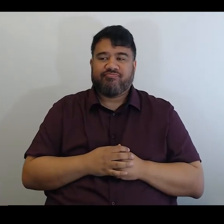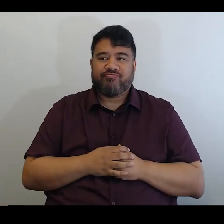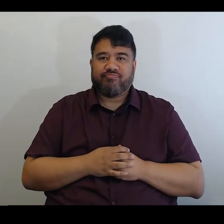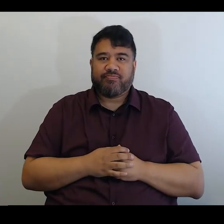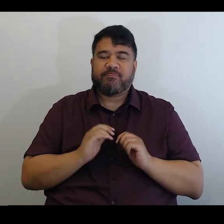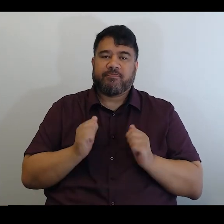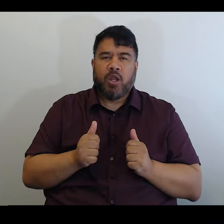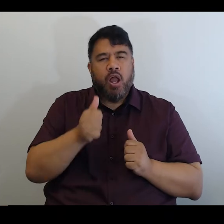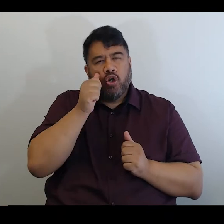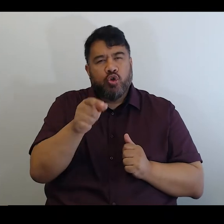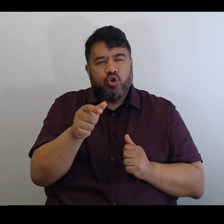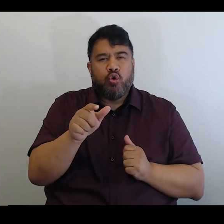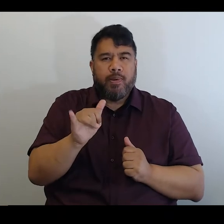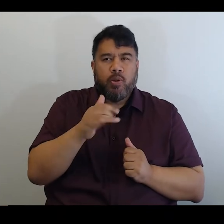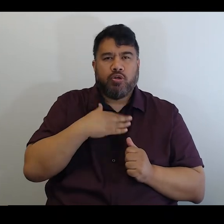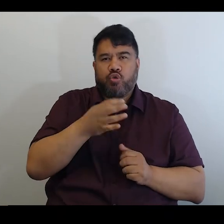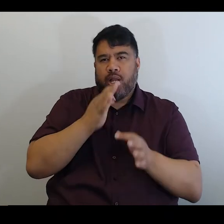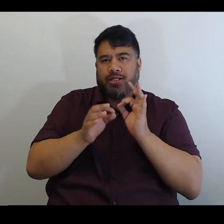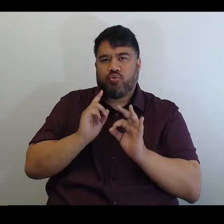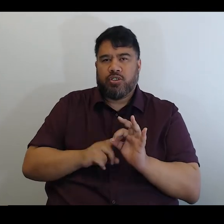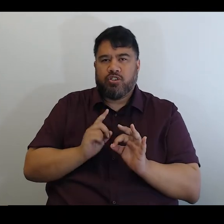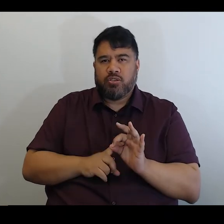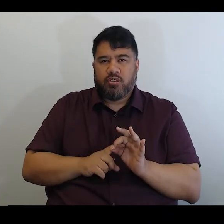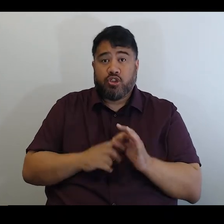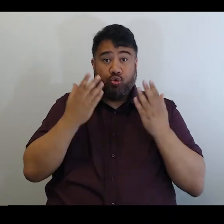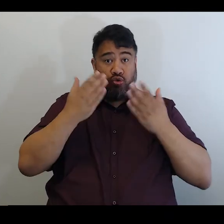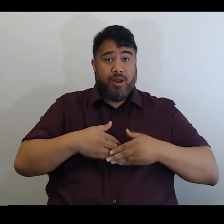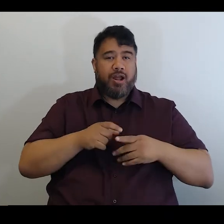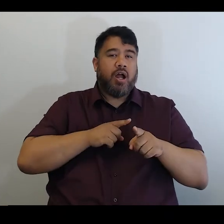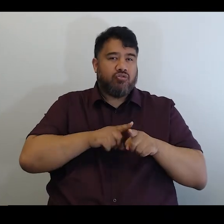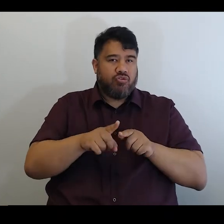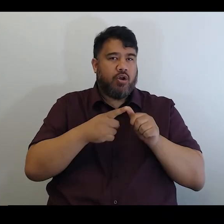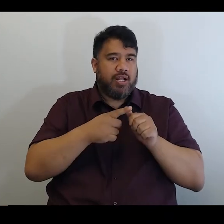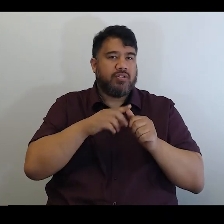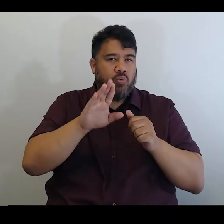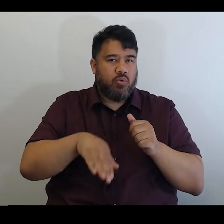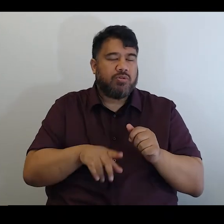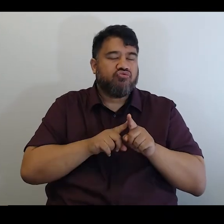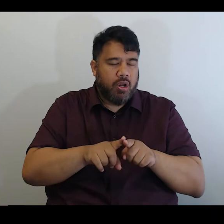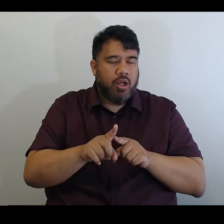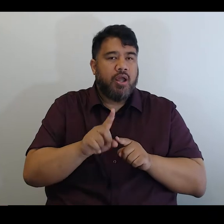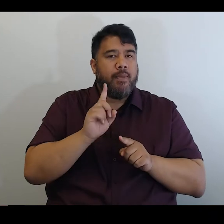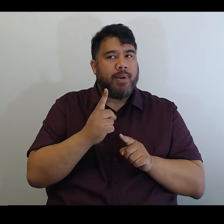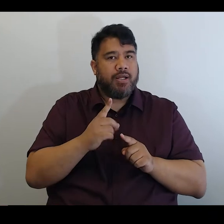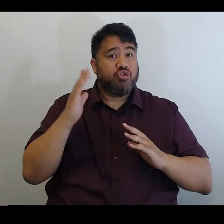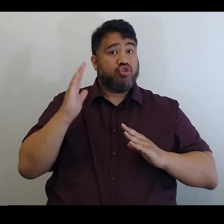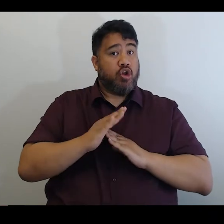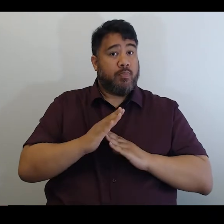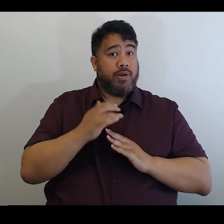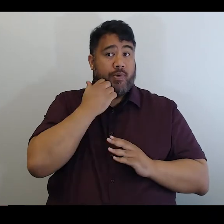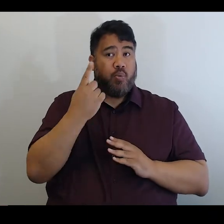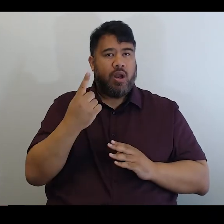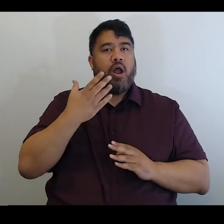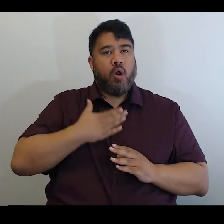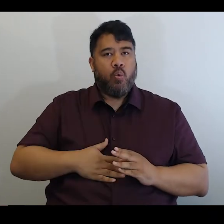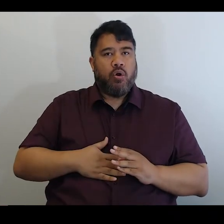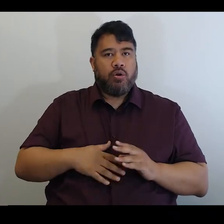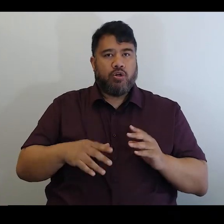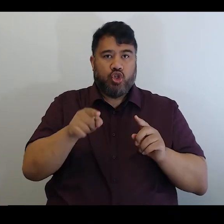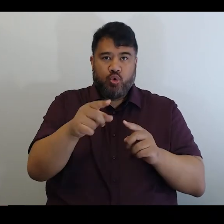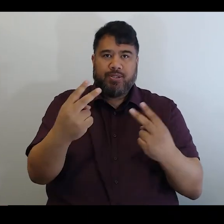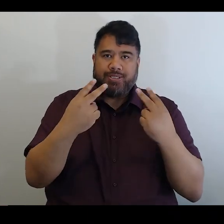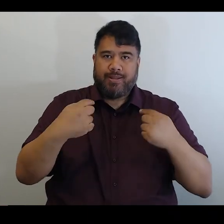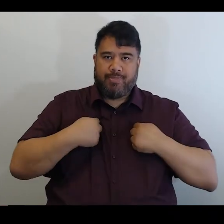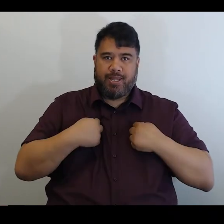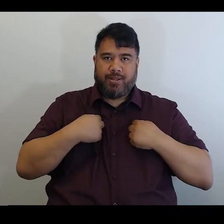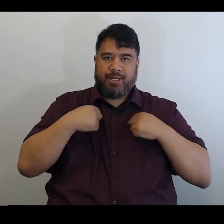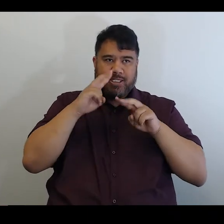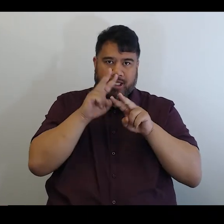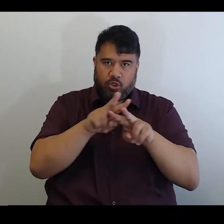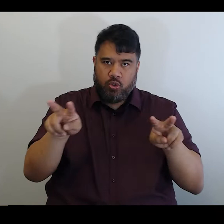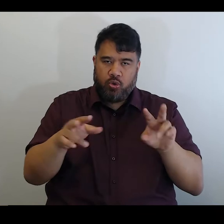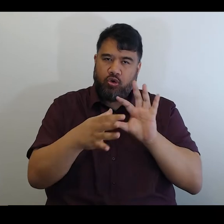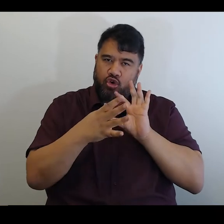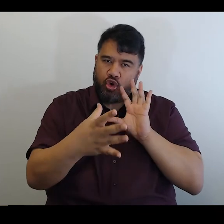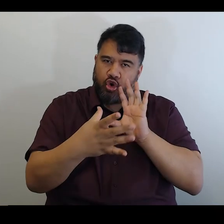As I mentioned, I'll try and answer what I can tonight. But for me, the most important thing was connecting with you, and giving you a sense of where we're at,